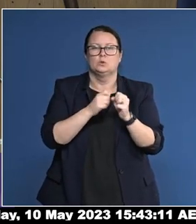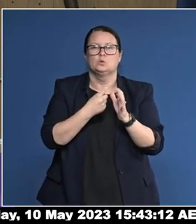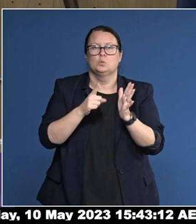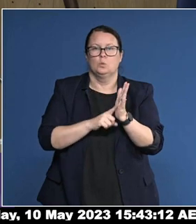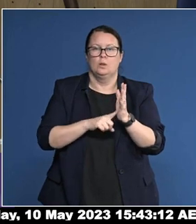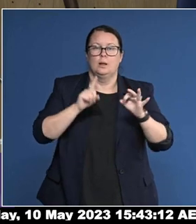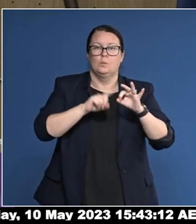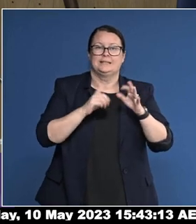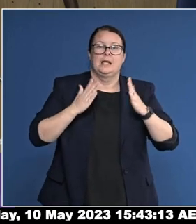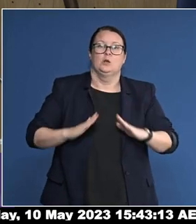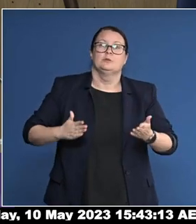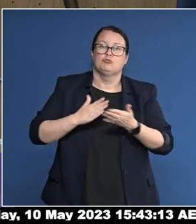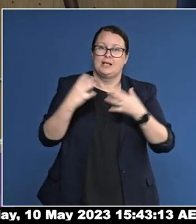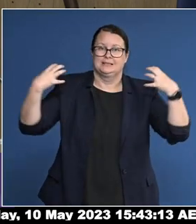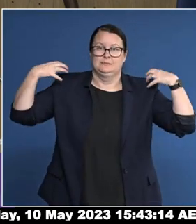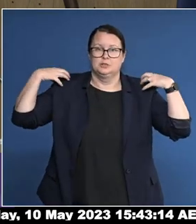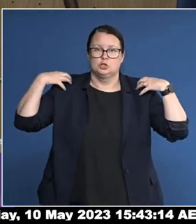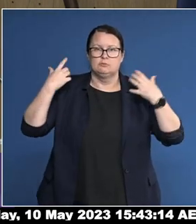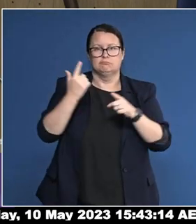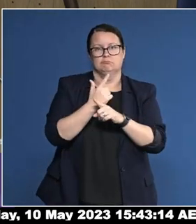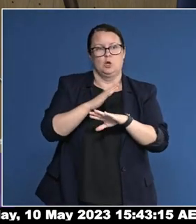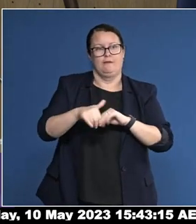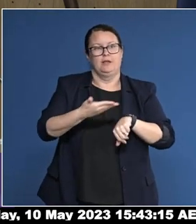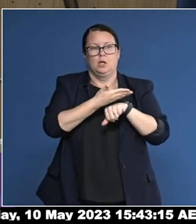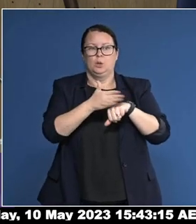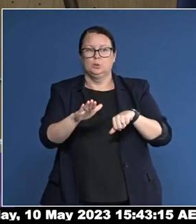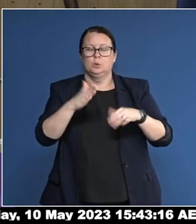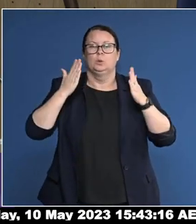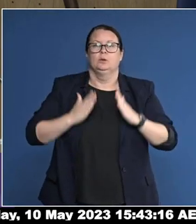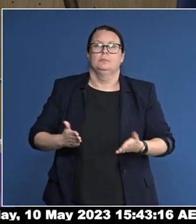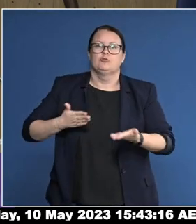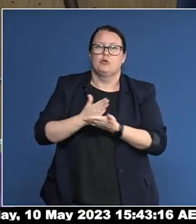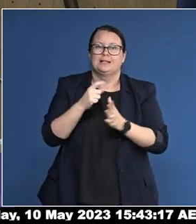the operation of the recently introduced Human Rights Act in Queensland from January